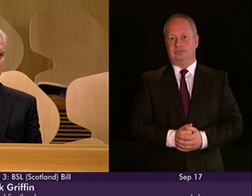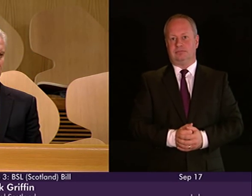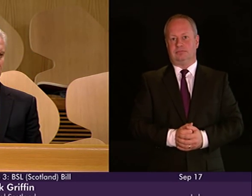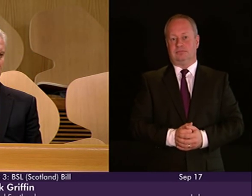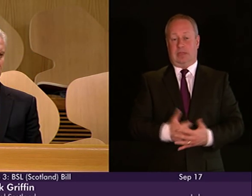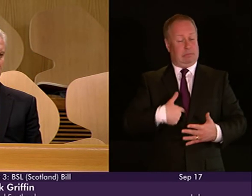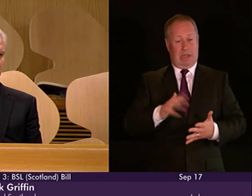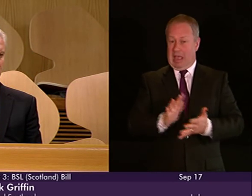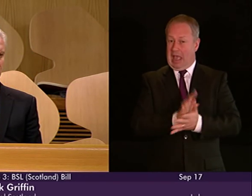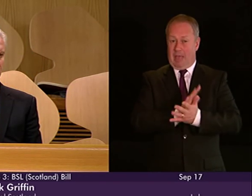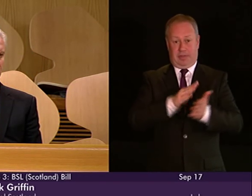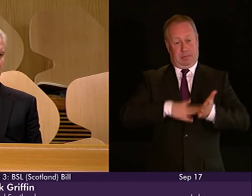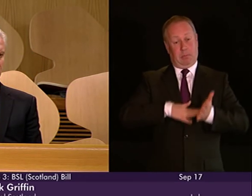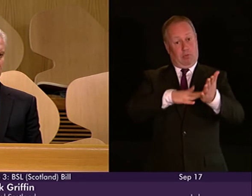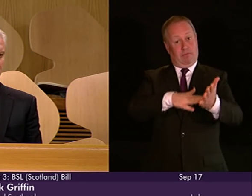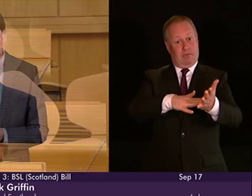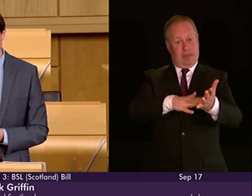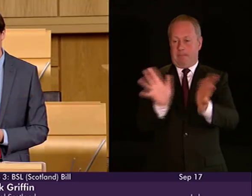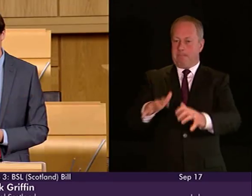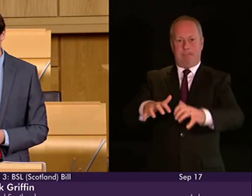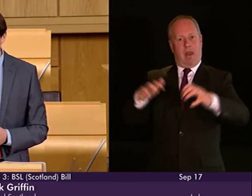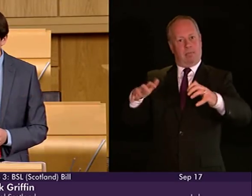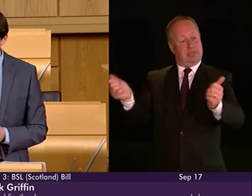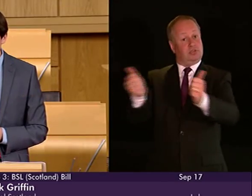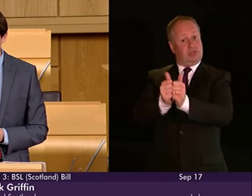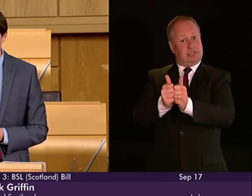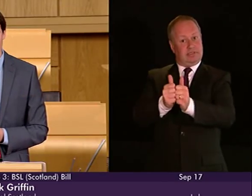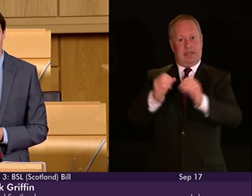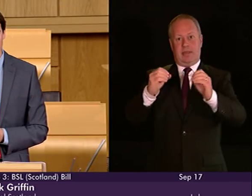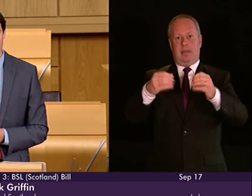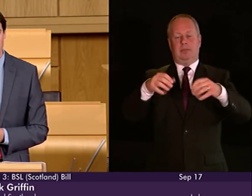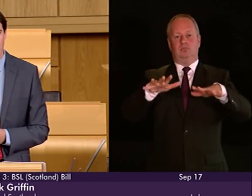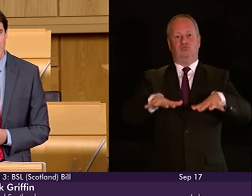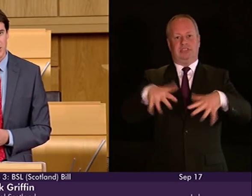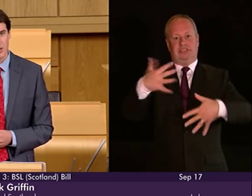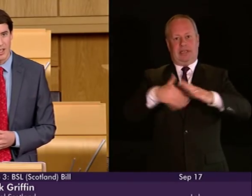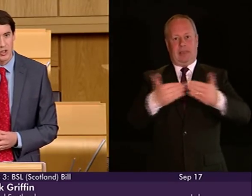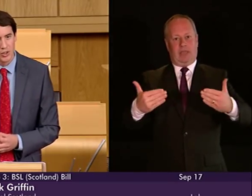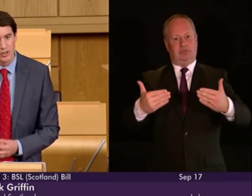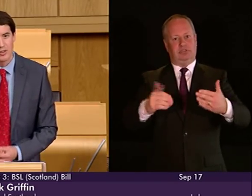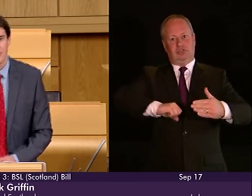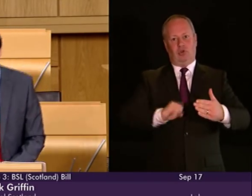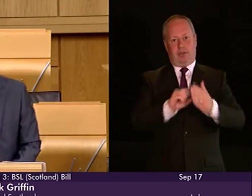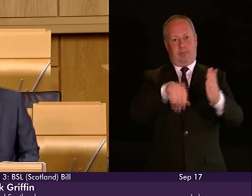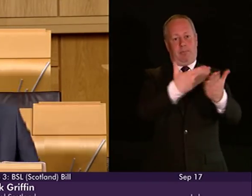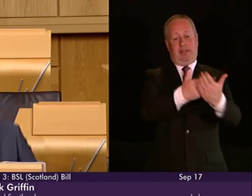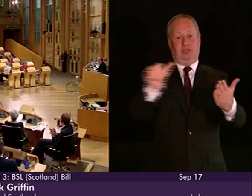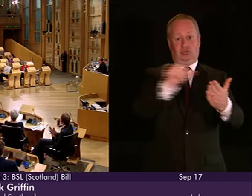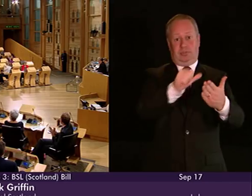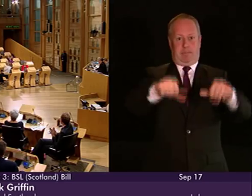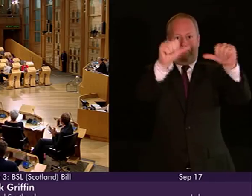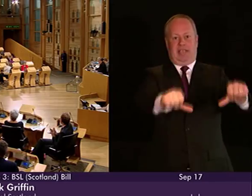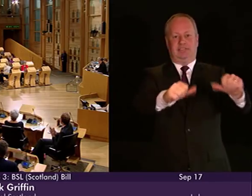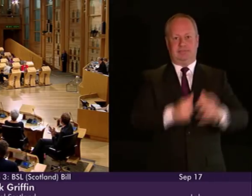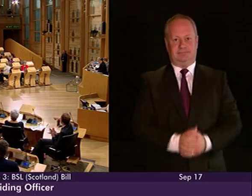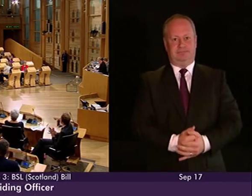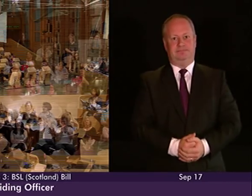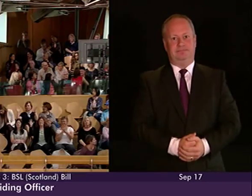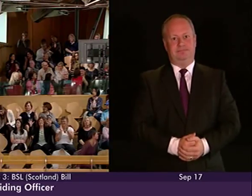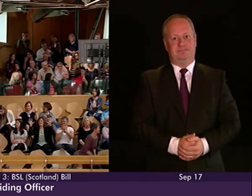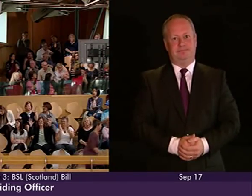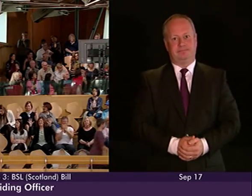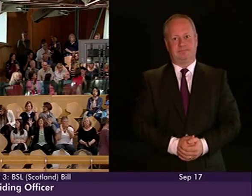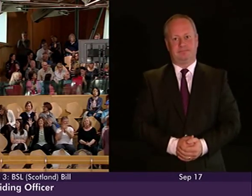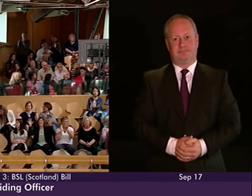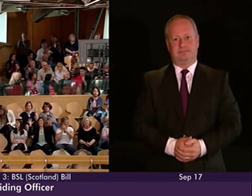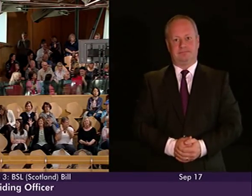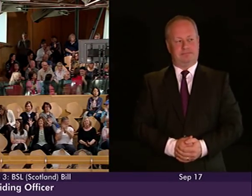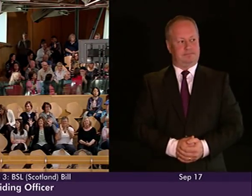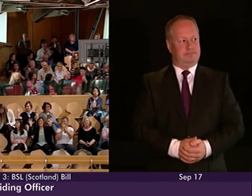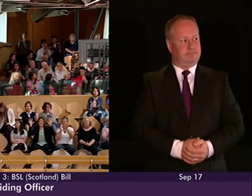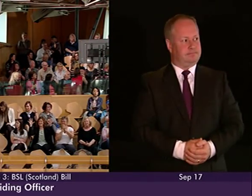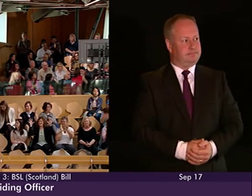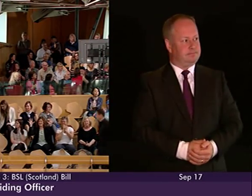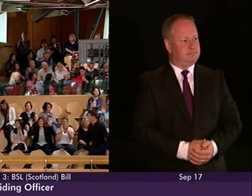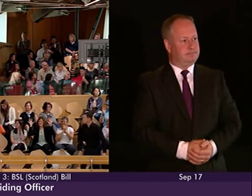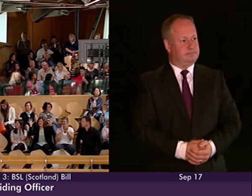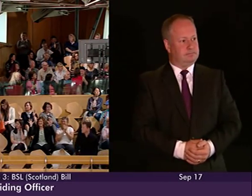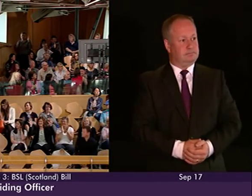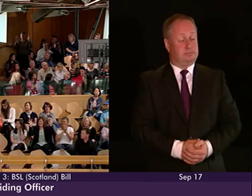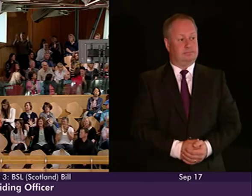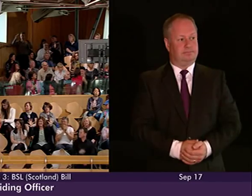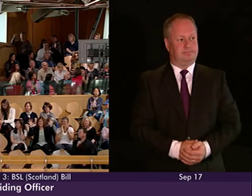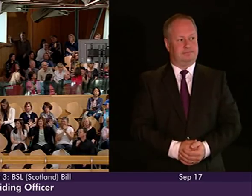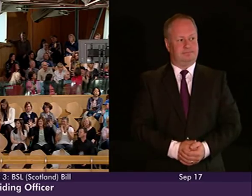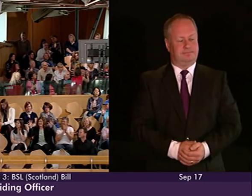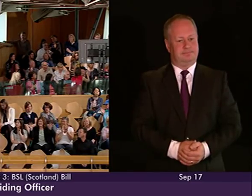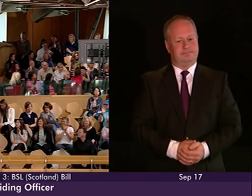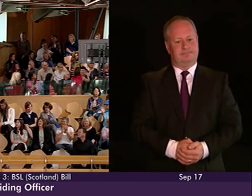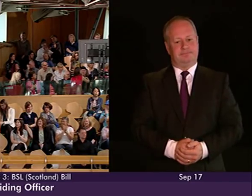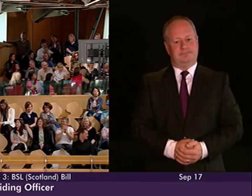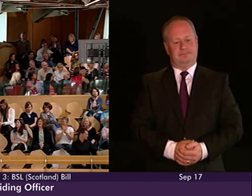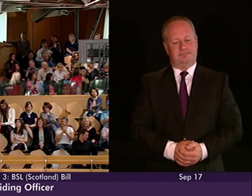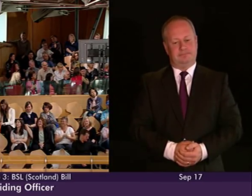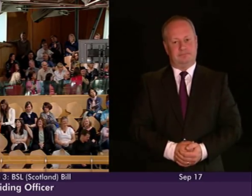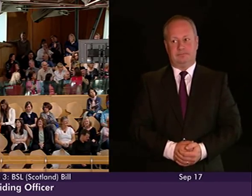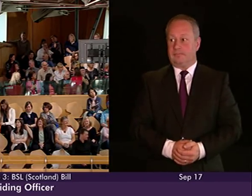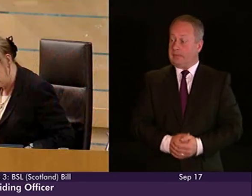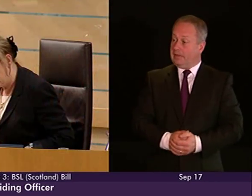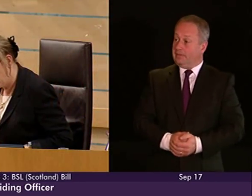to move, That the Parliament agrees that the British Sign Language (Scotland) Bill be passed.